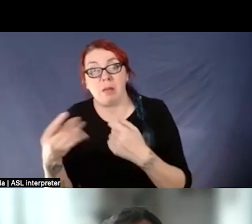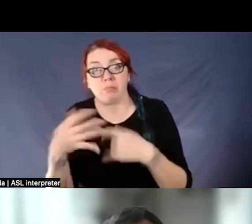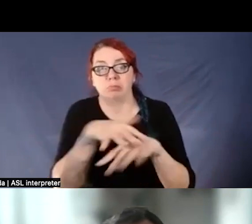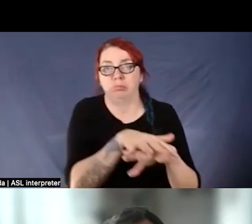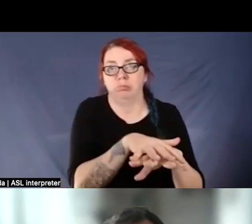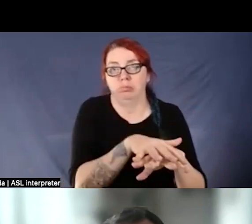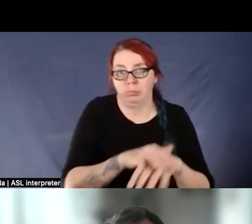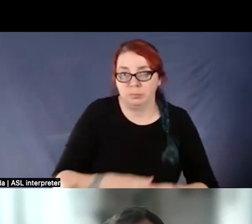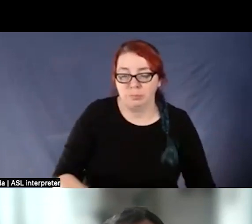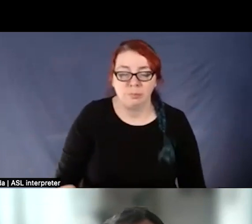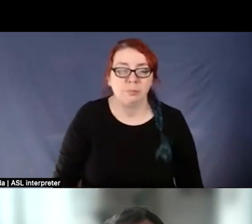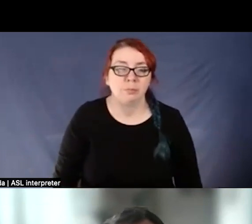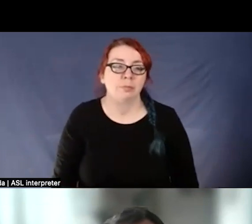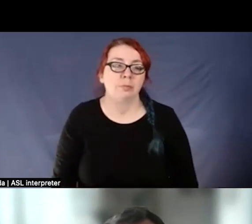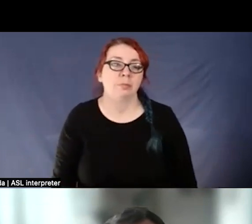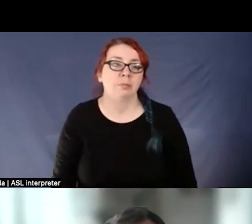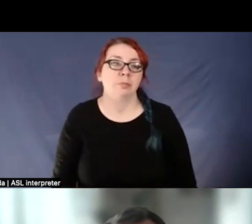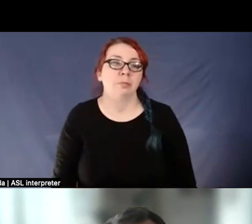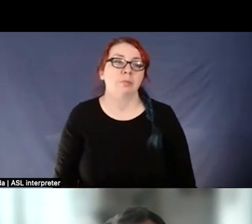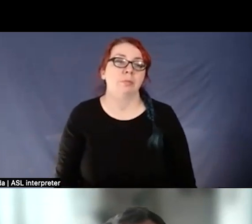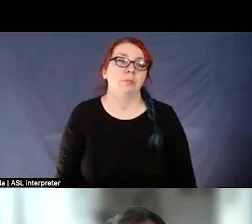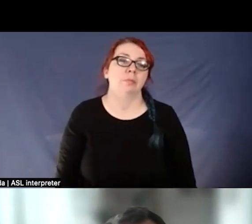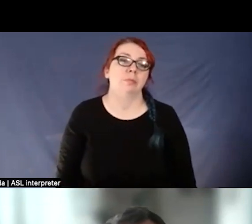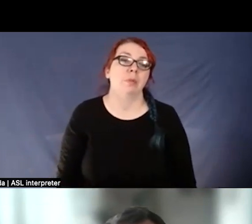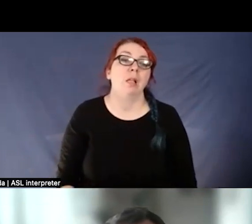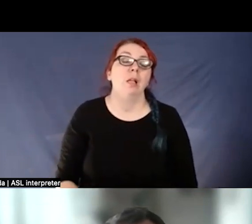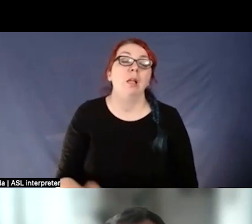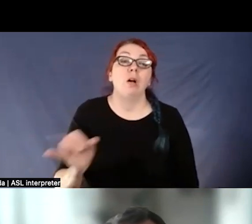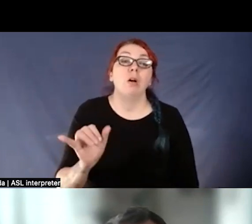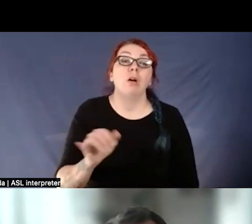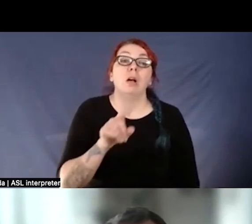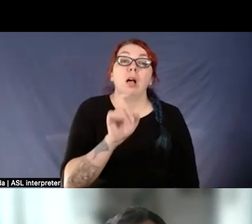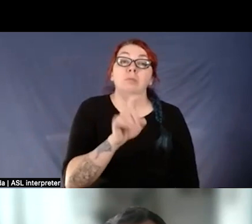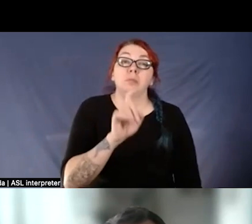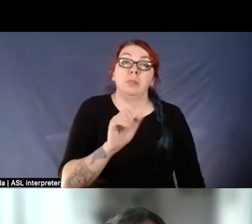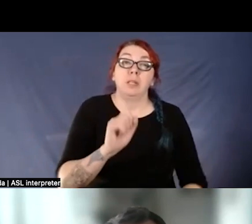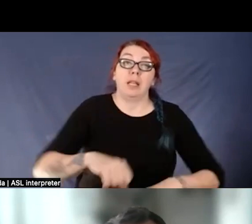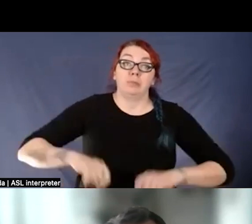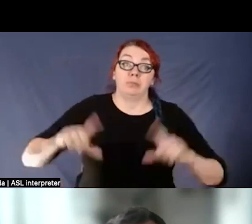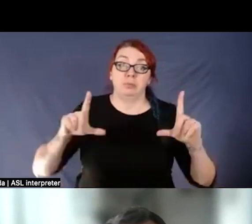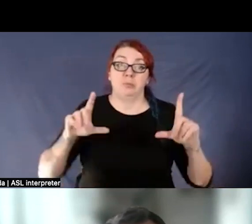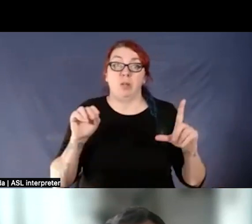add to, I took it to OneDrive, which will then show it in the Windows Explorer, just the regular